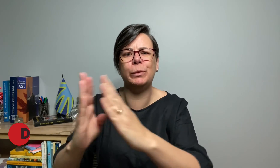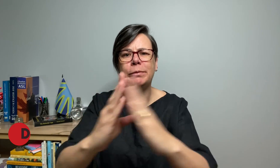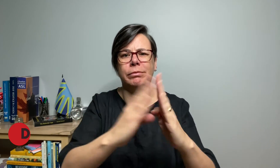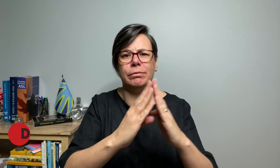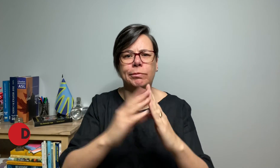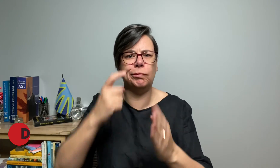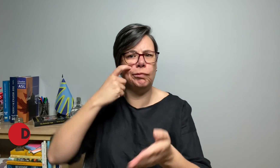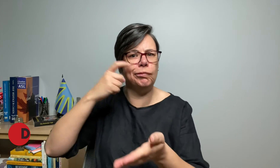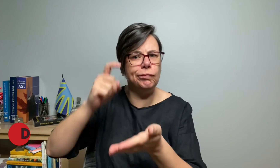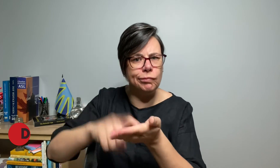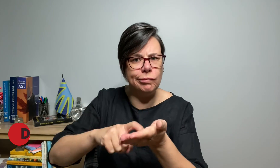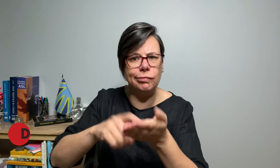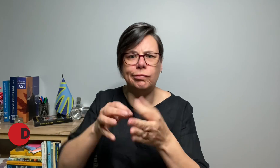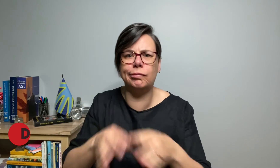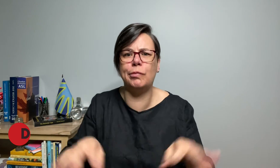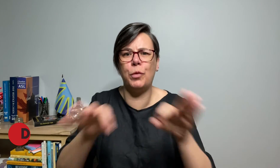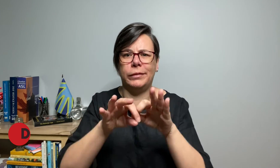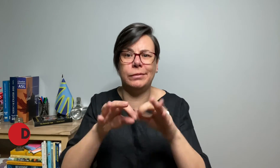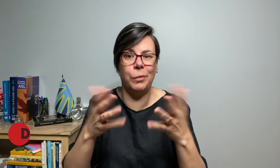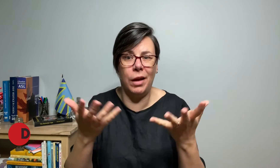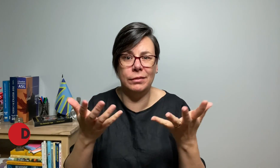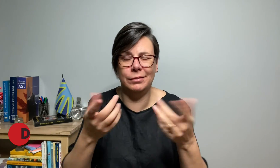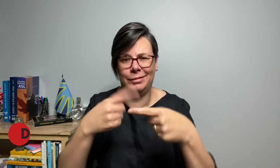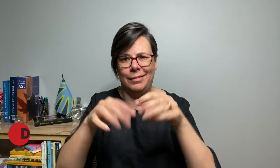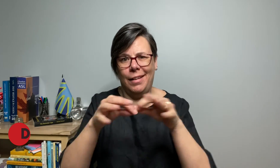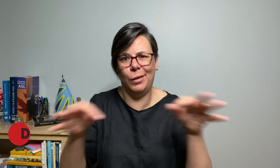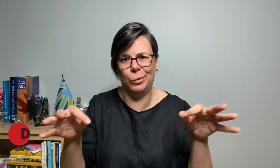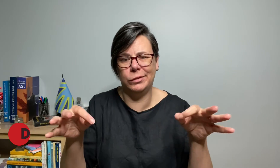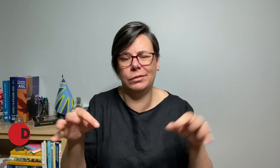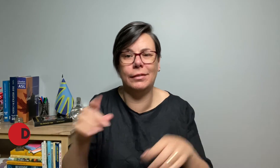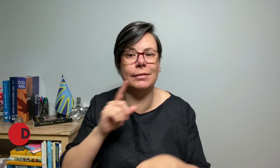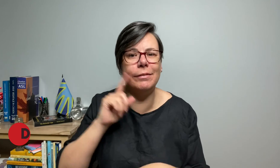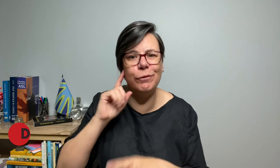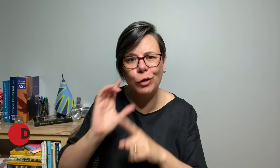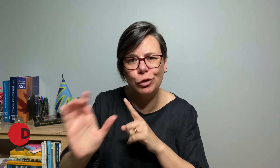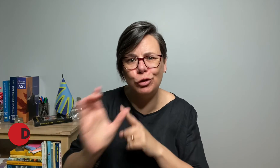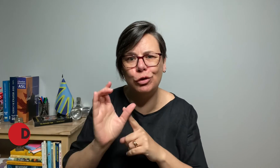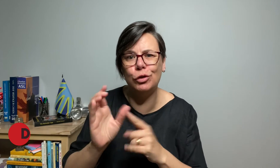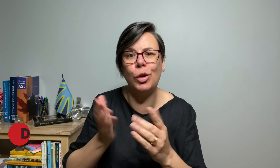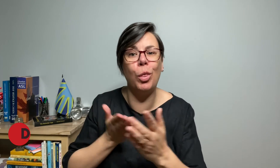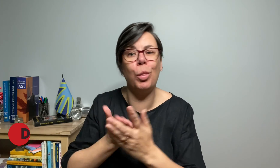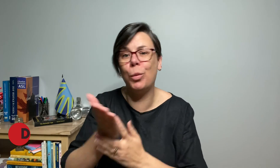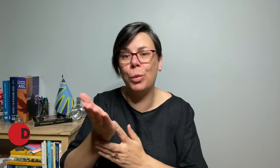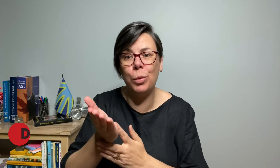to recognize the importance of sign languages and Deaf culture through